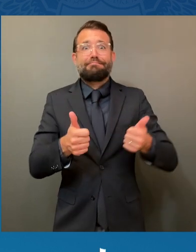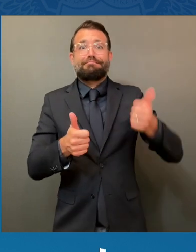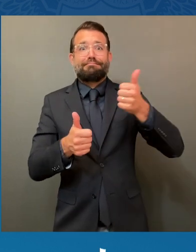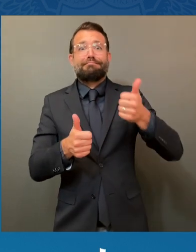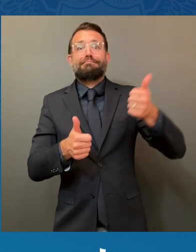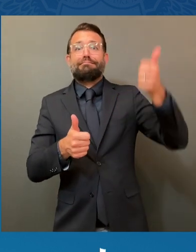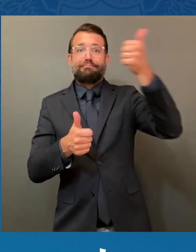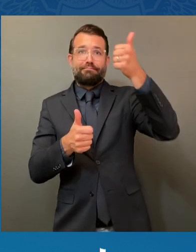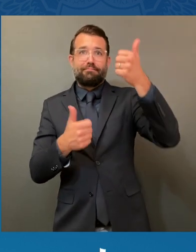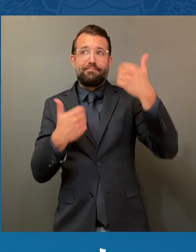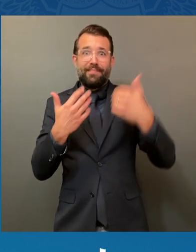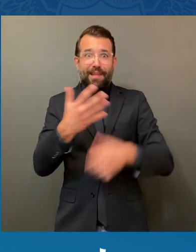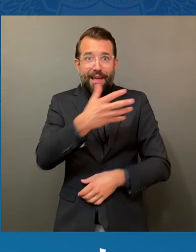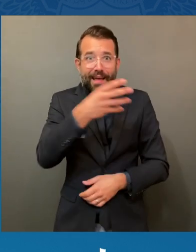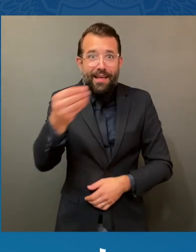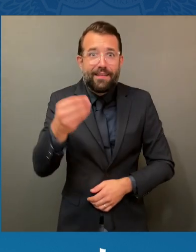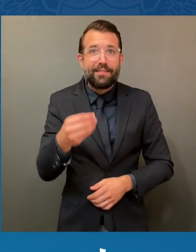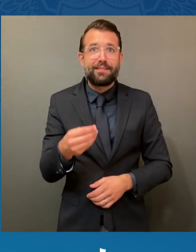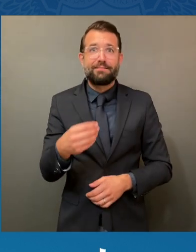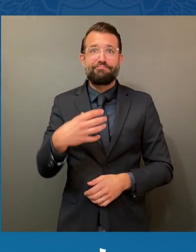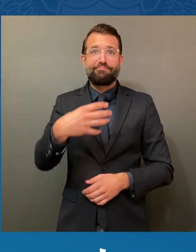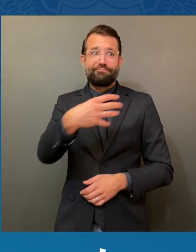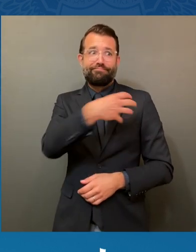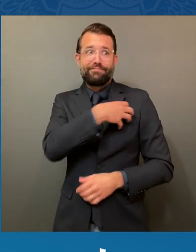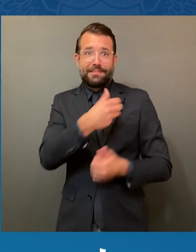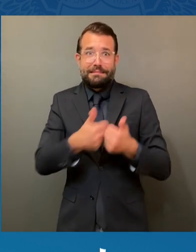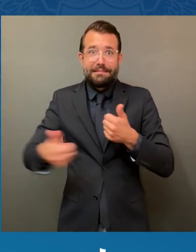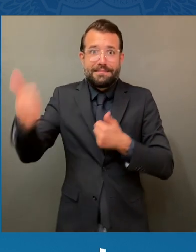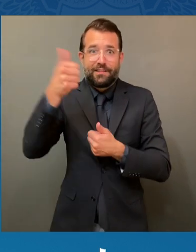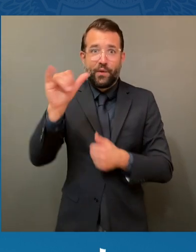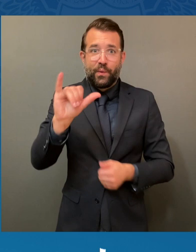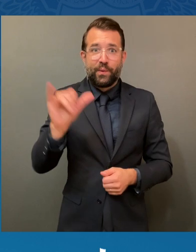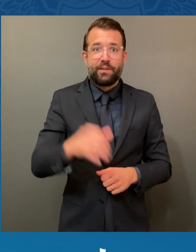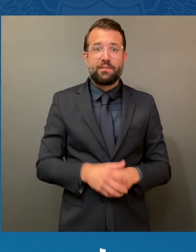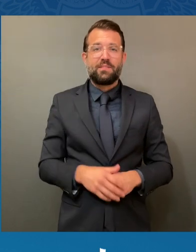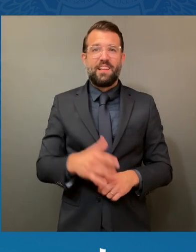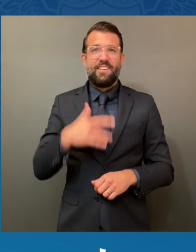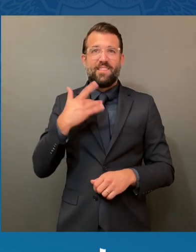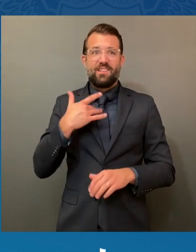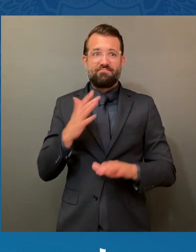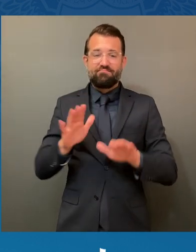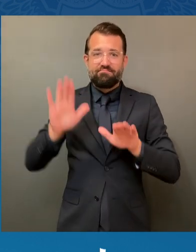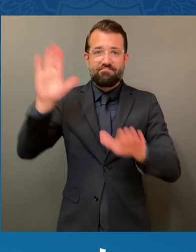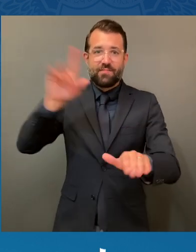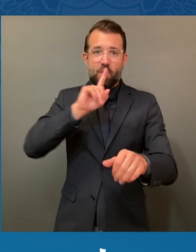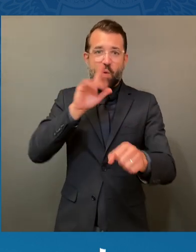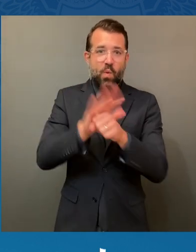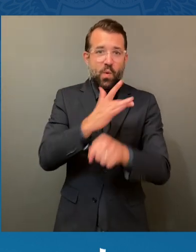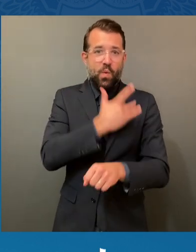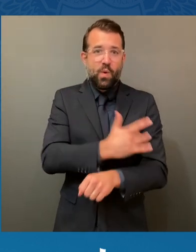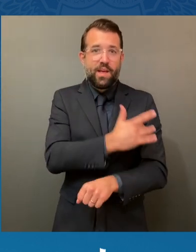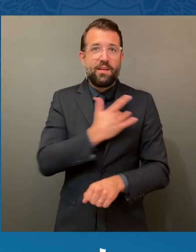In that capacity, you swore an oath to uphold the Constitution of the United States